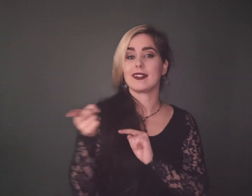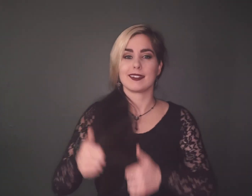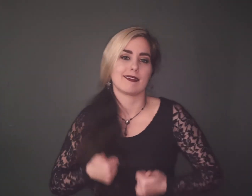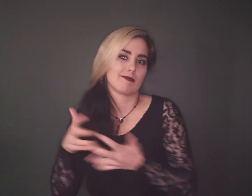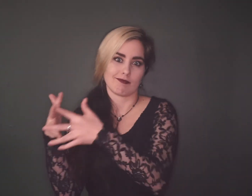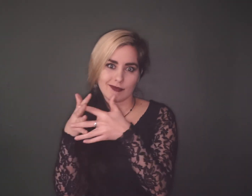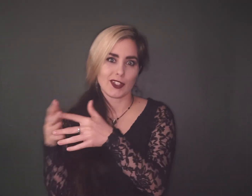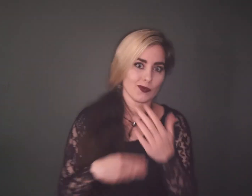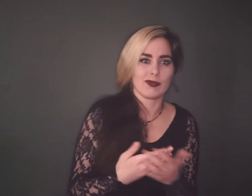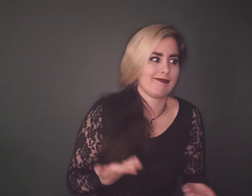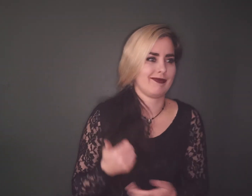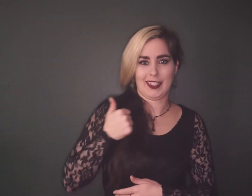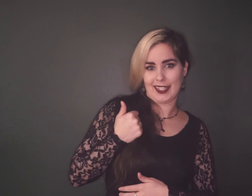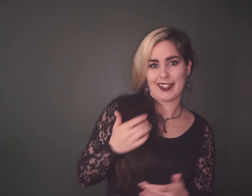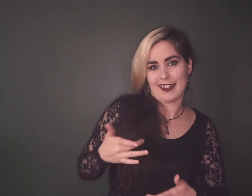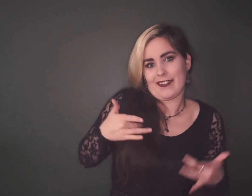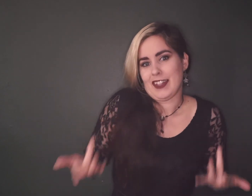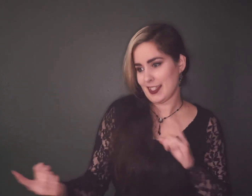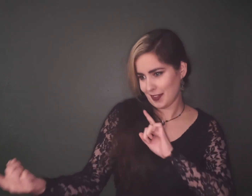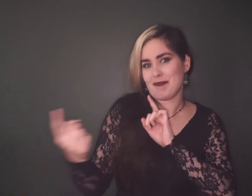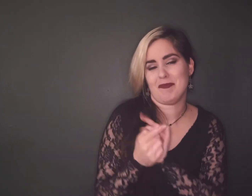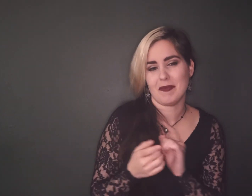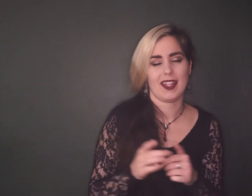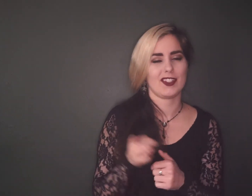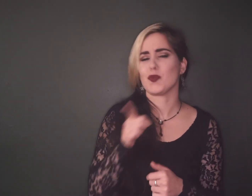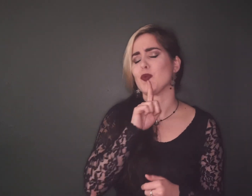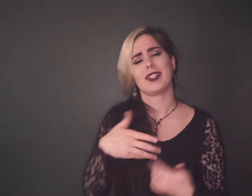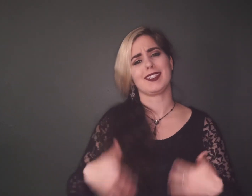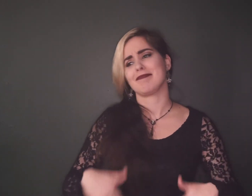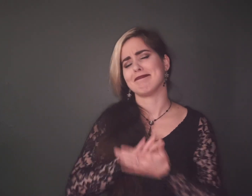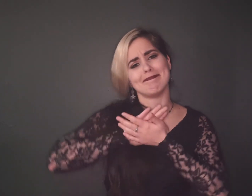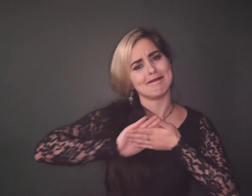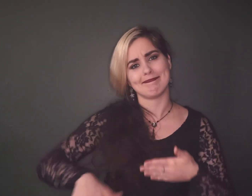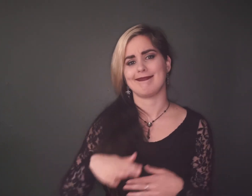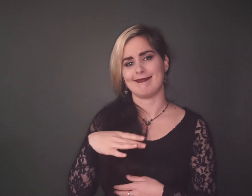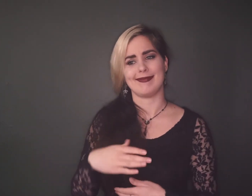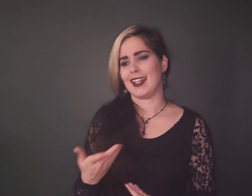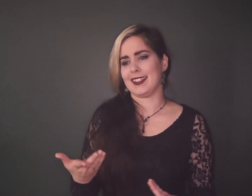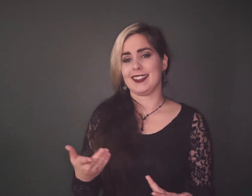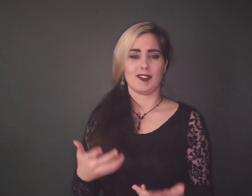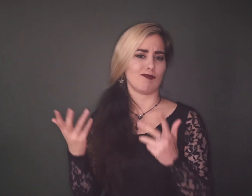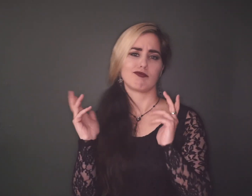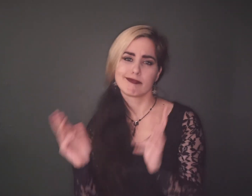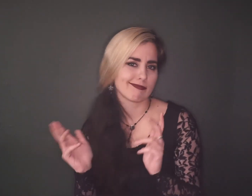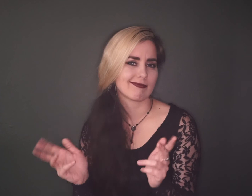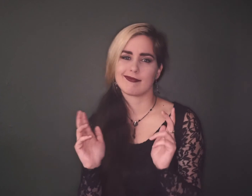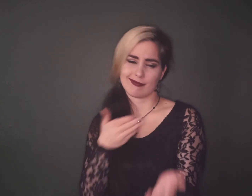He lives in America, but there was an event here in Canada where we met, and he's just so nice. We always have good conversations.